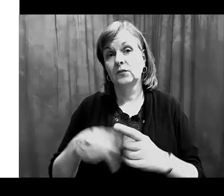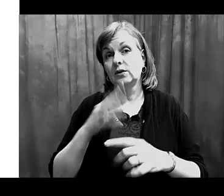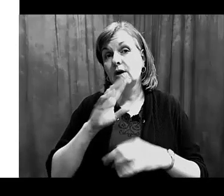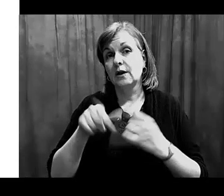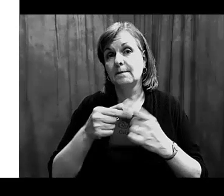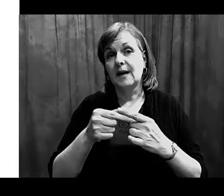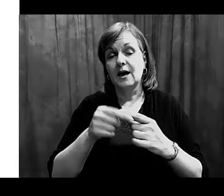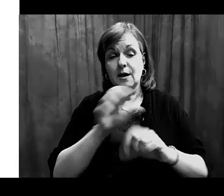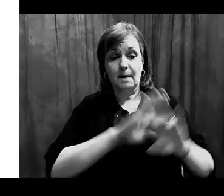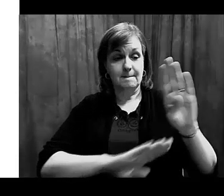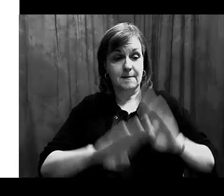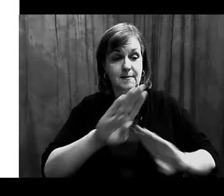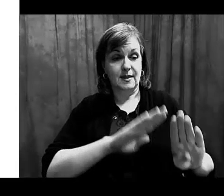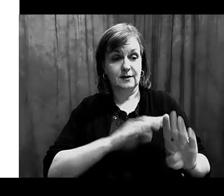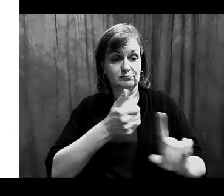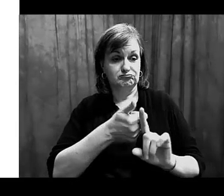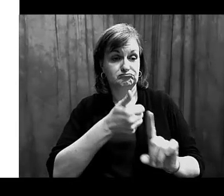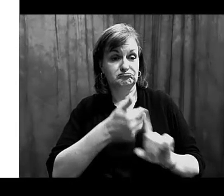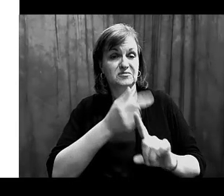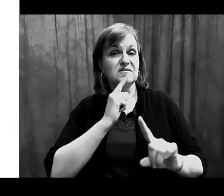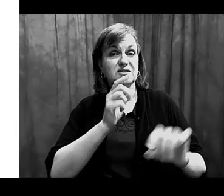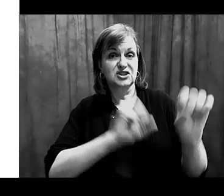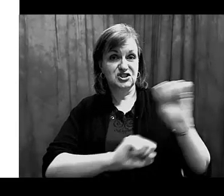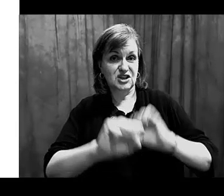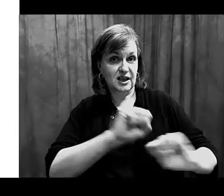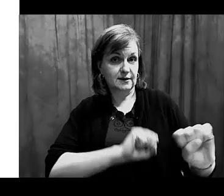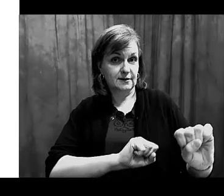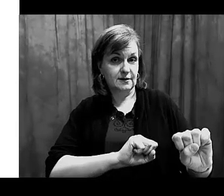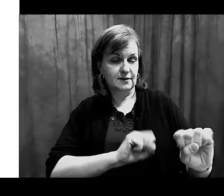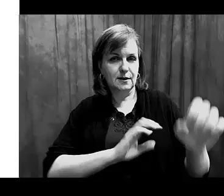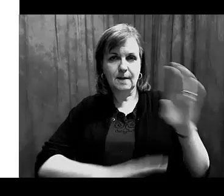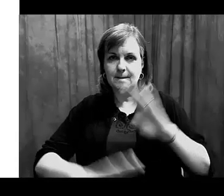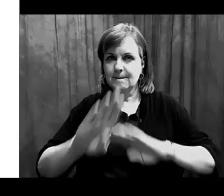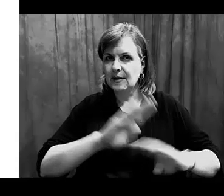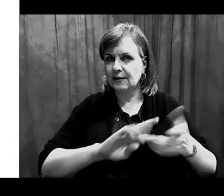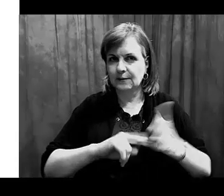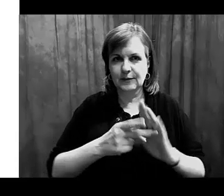So when we talk about biology as a science biology